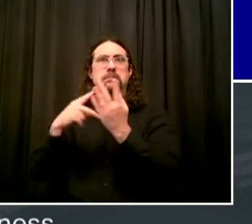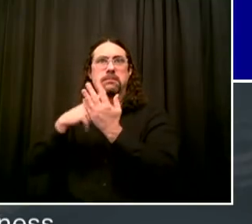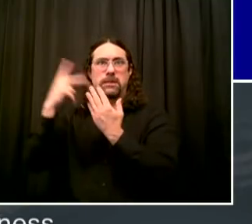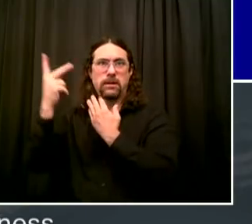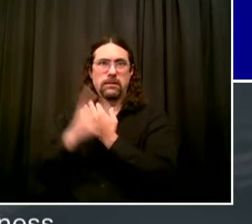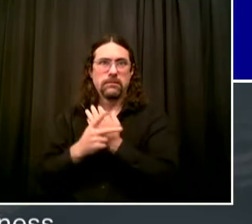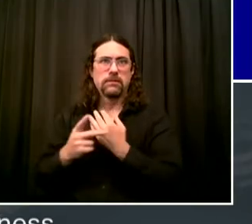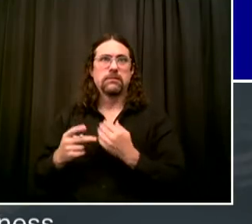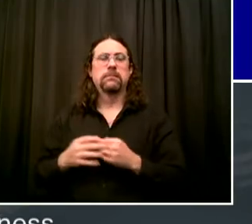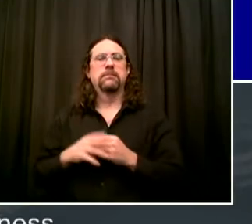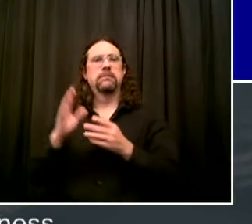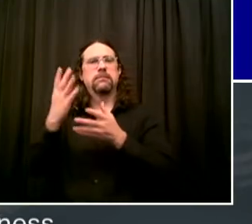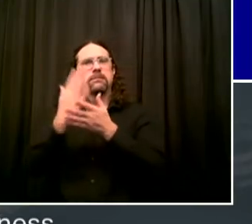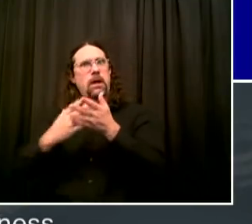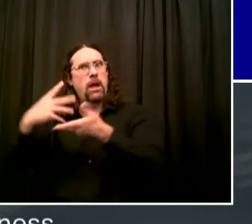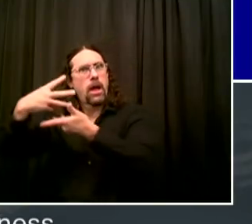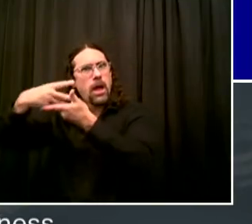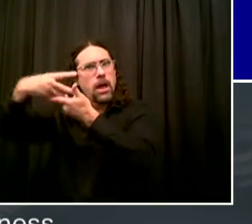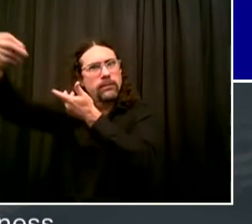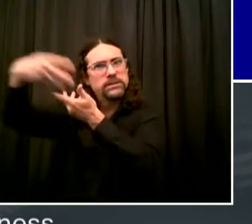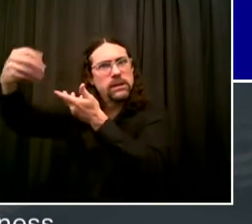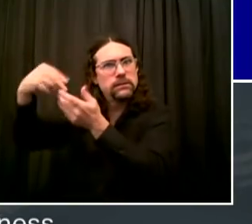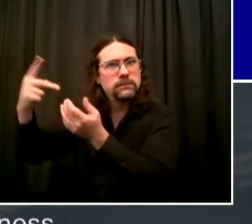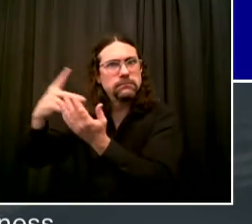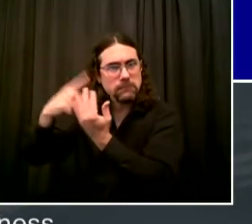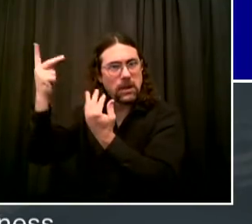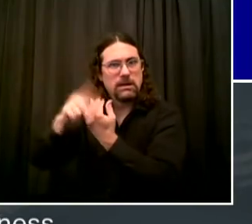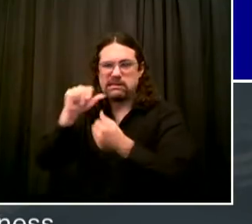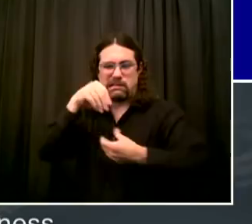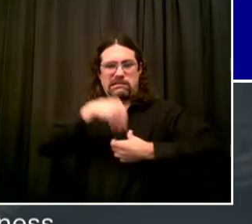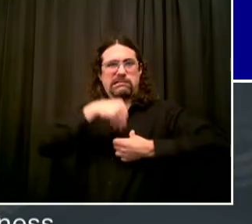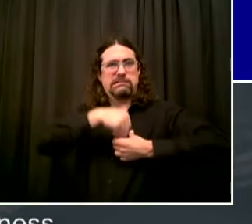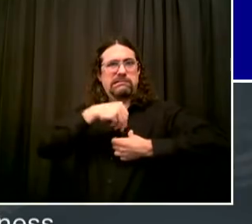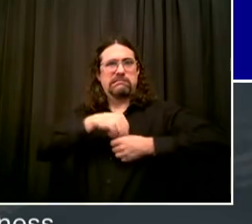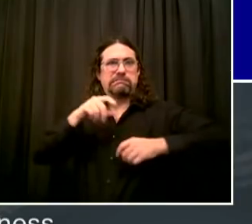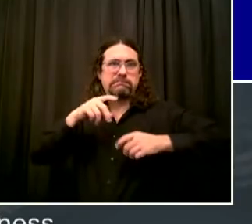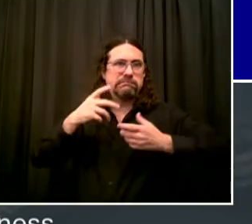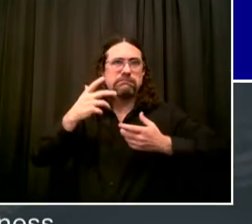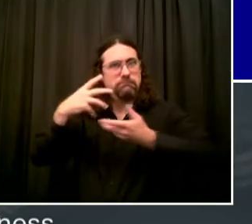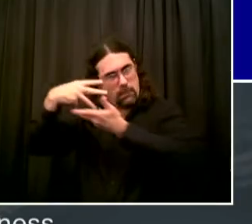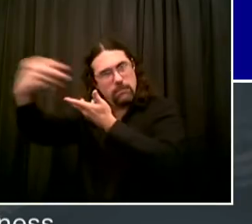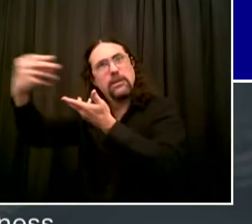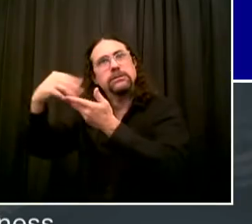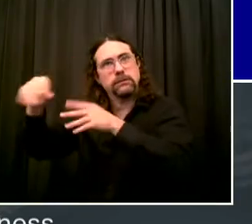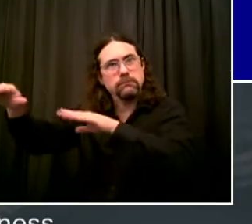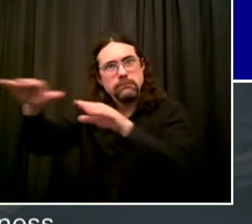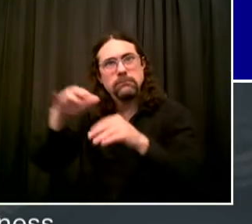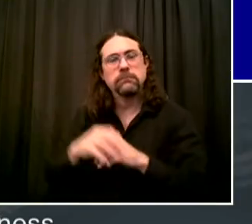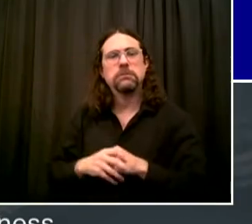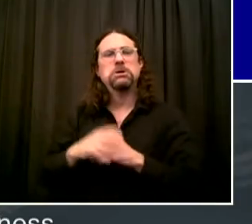WILL HAVE A SUMMER CAMP INITIATIVE AND A LOT OF IT WILL BE ONLINE. SOME WILL BE OUTDOORS BUT ALL THAT WILL BE DONE SAFELY AND